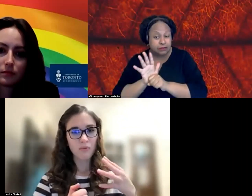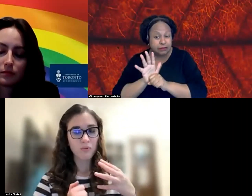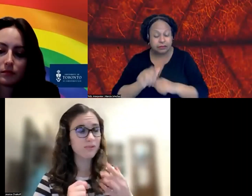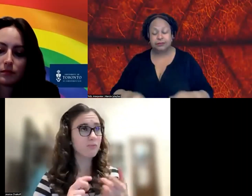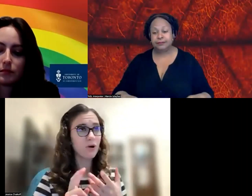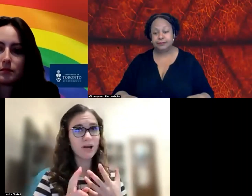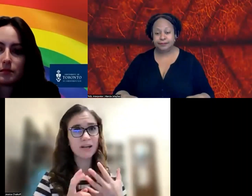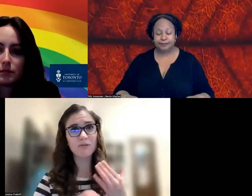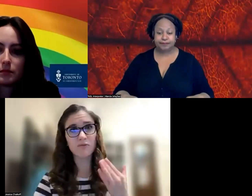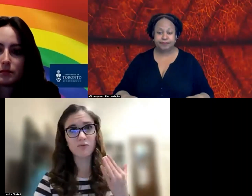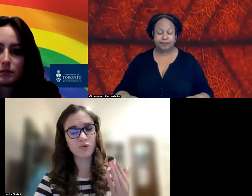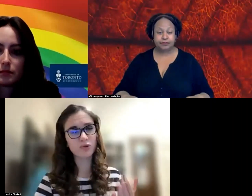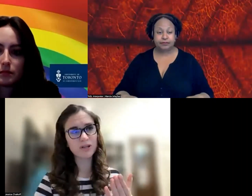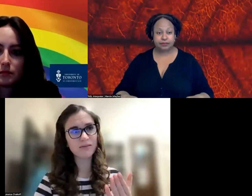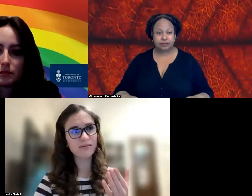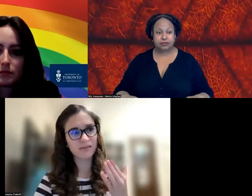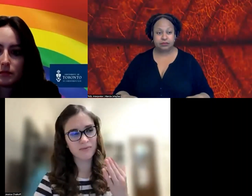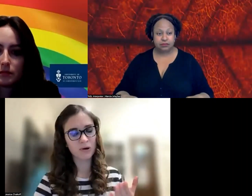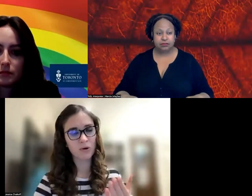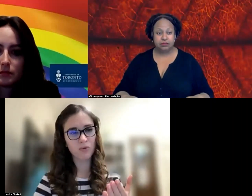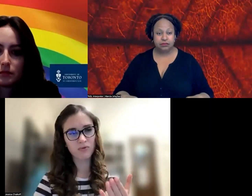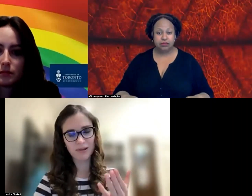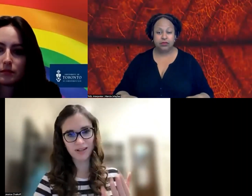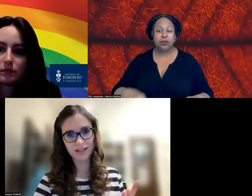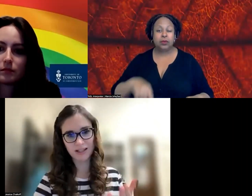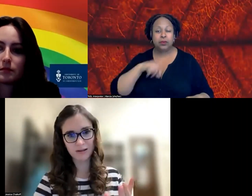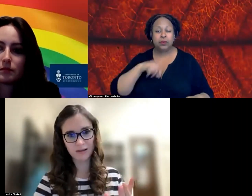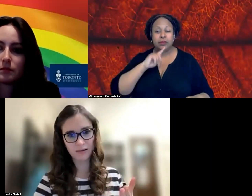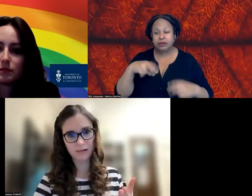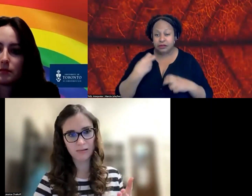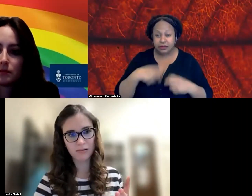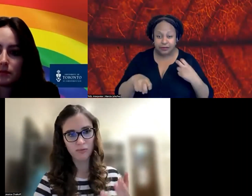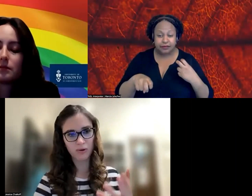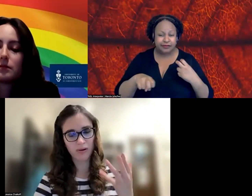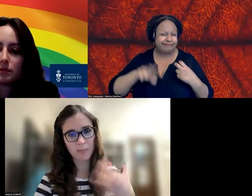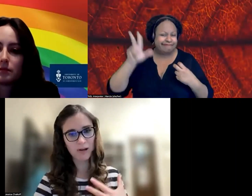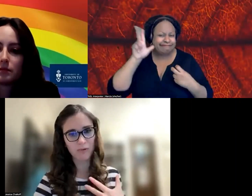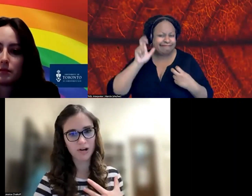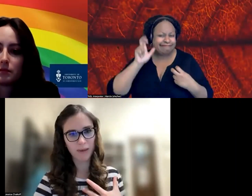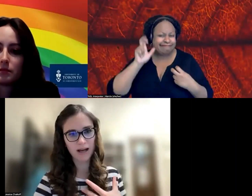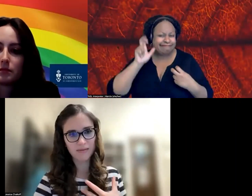was one, it was really difficult for me to hear if everybody wearing in a mask.